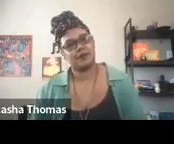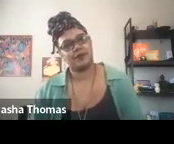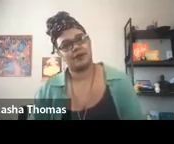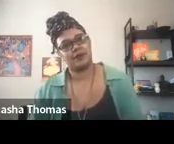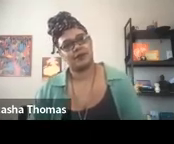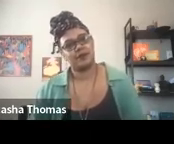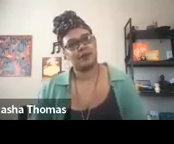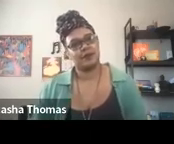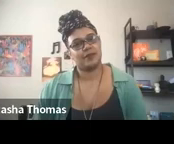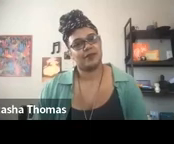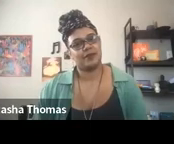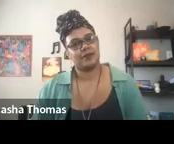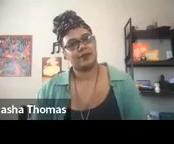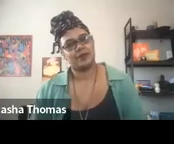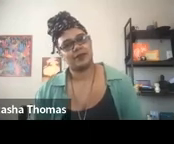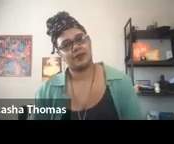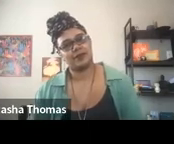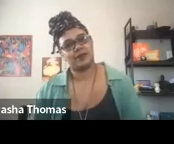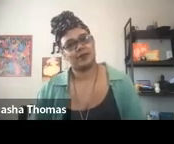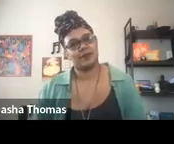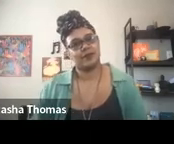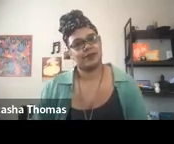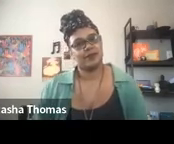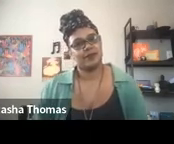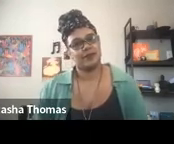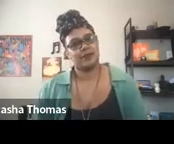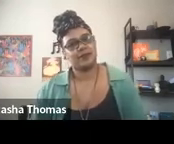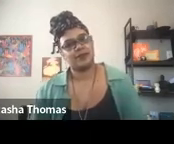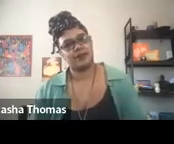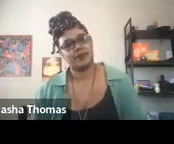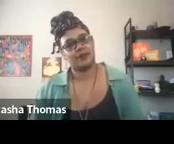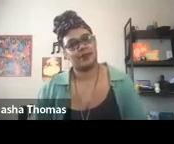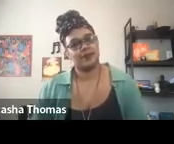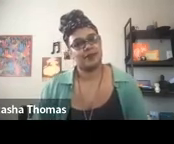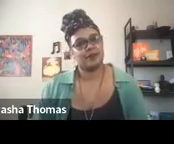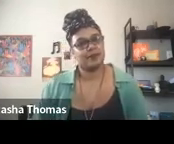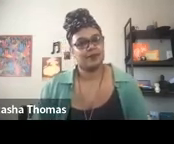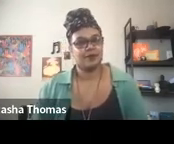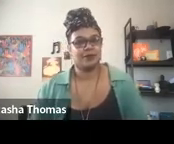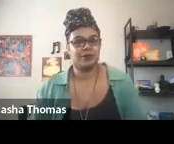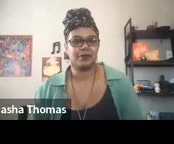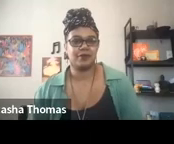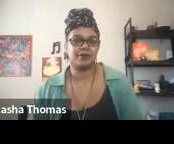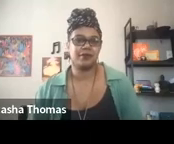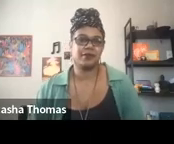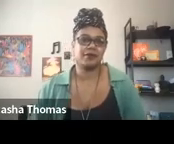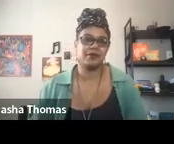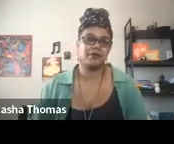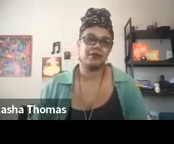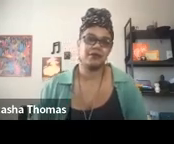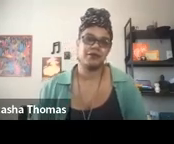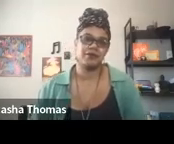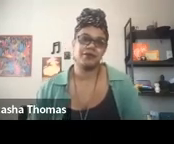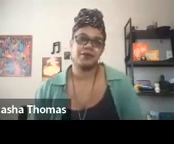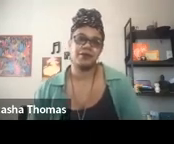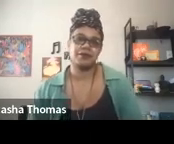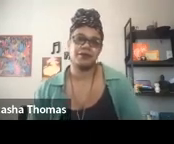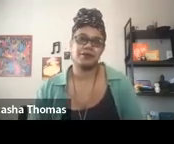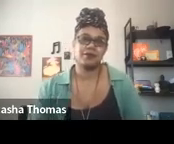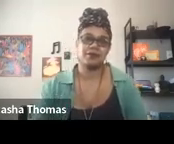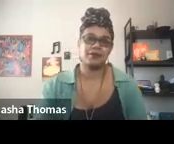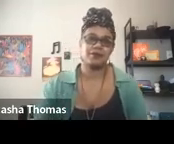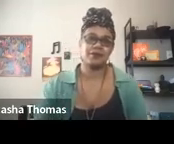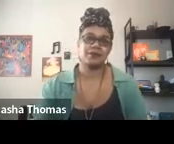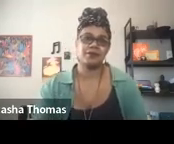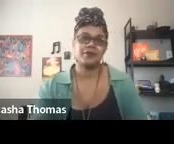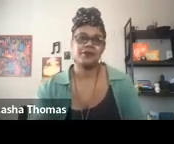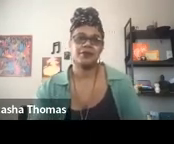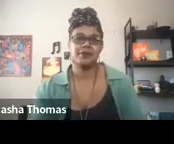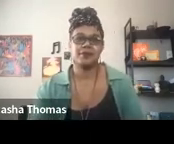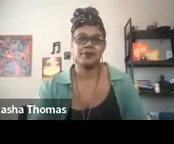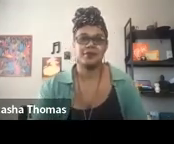Colors continue to fade into each other.